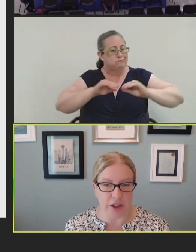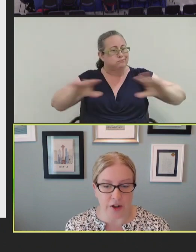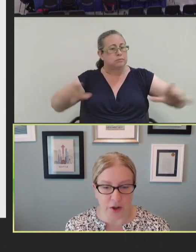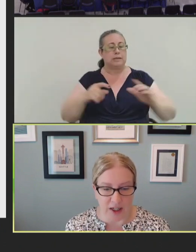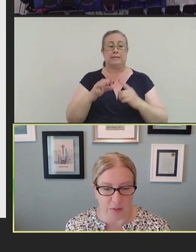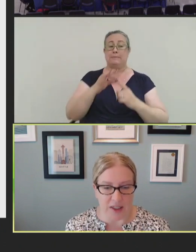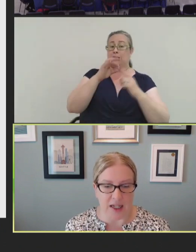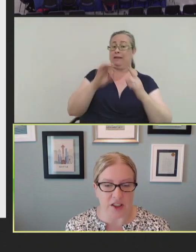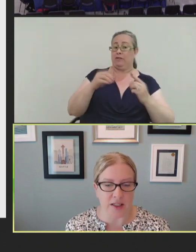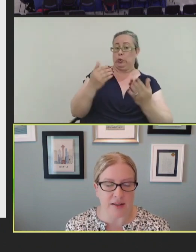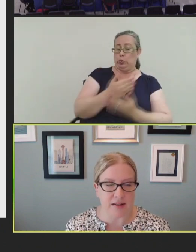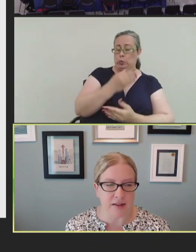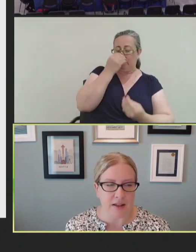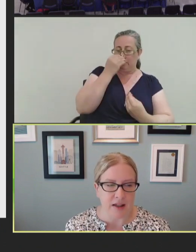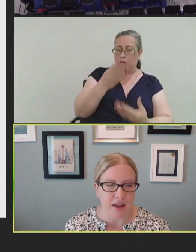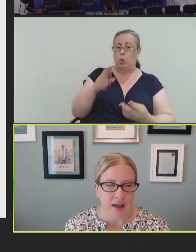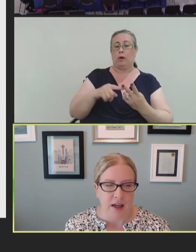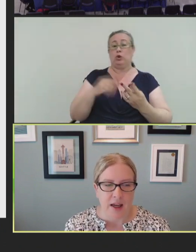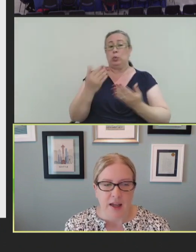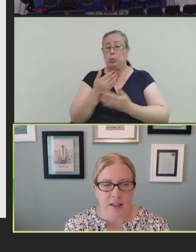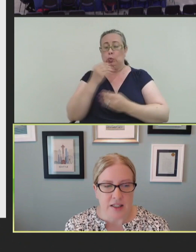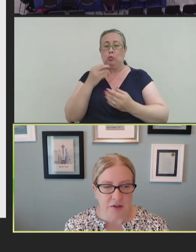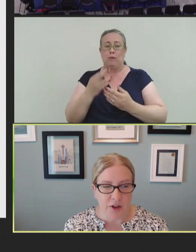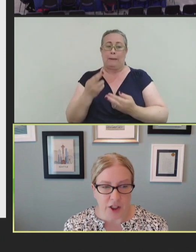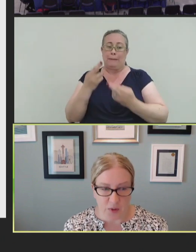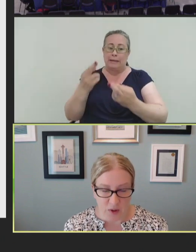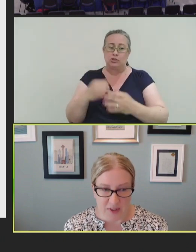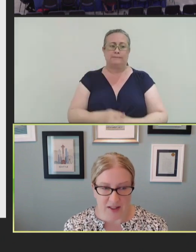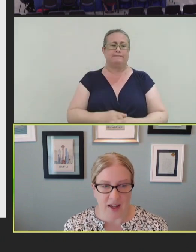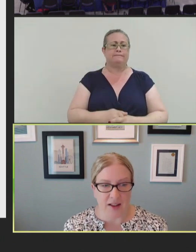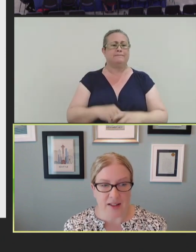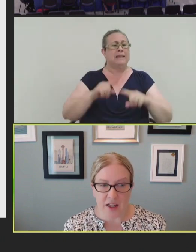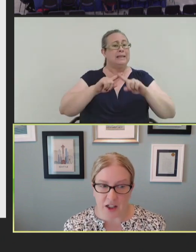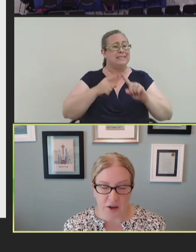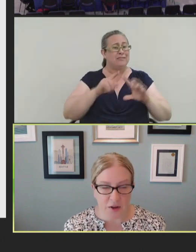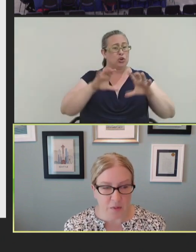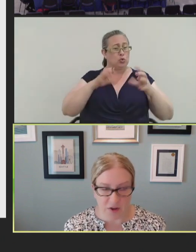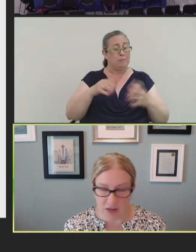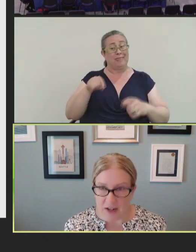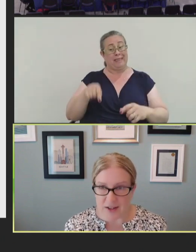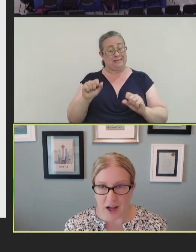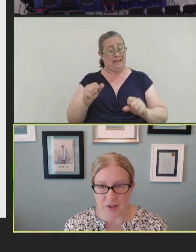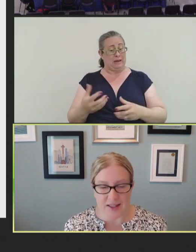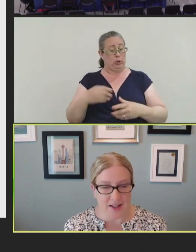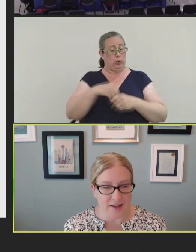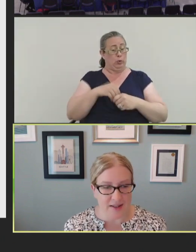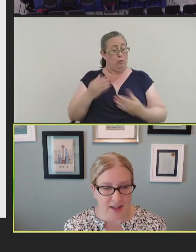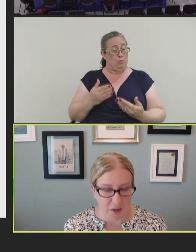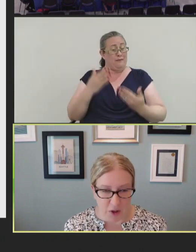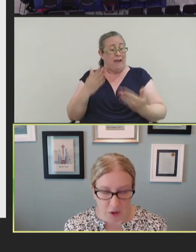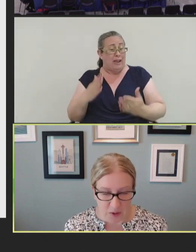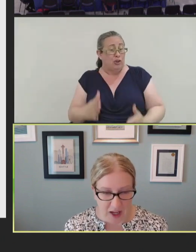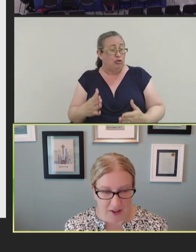or new recommendations. Different groups -- and this can include providers' offices, local health